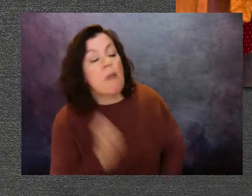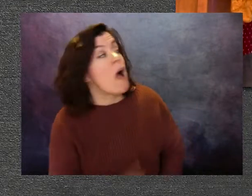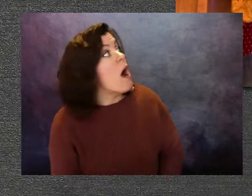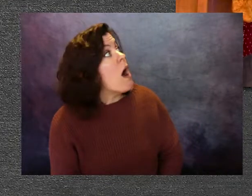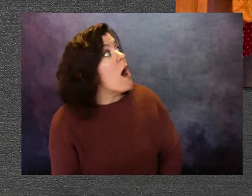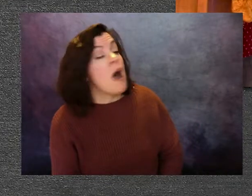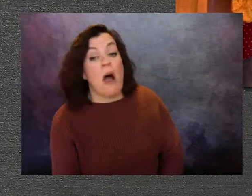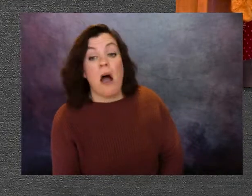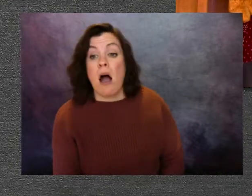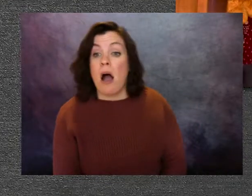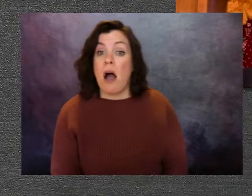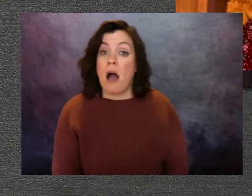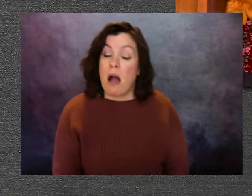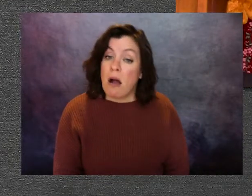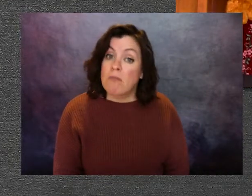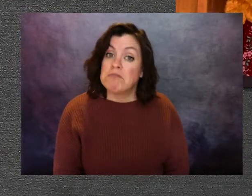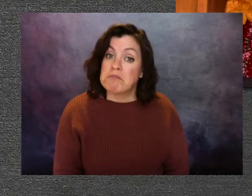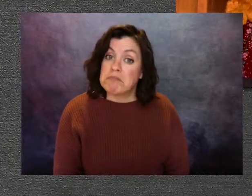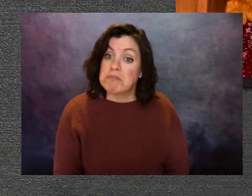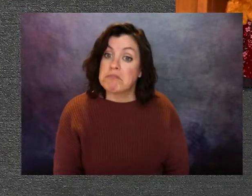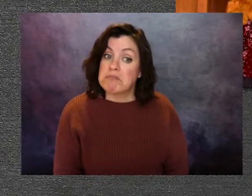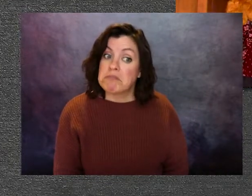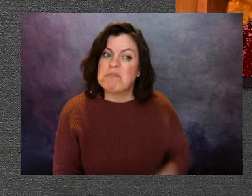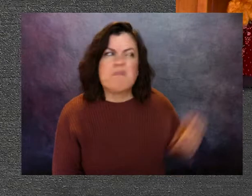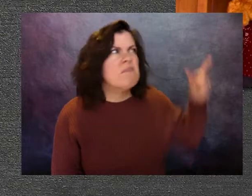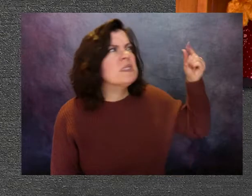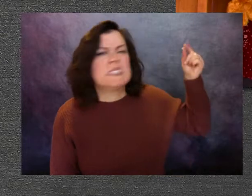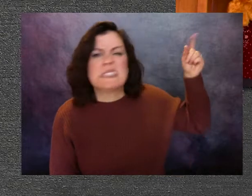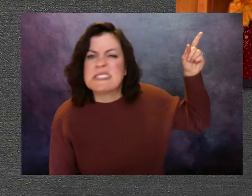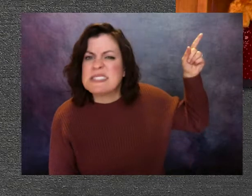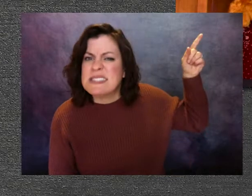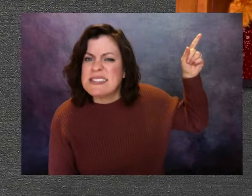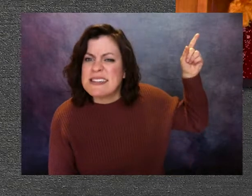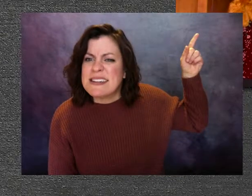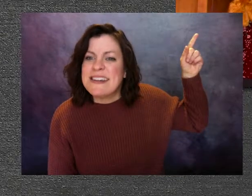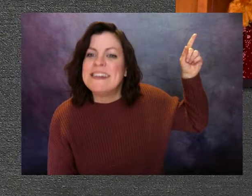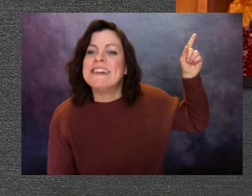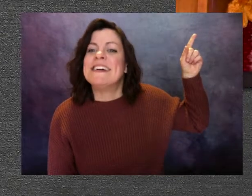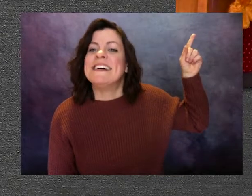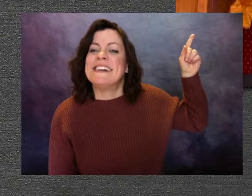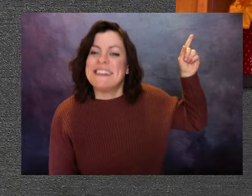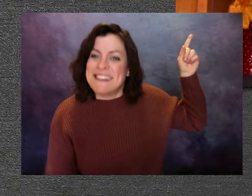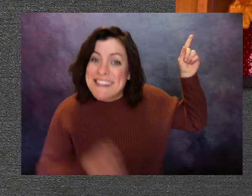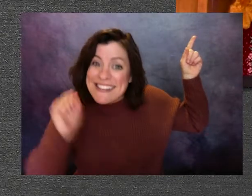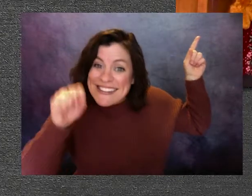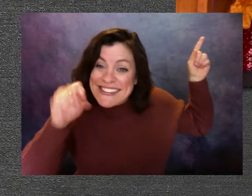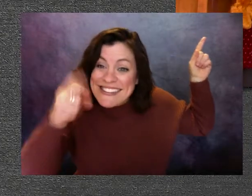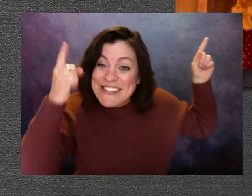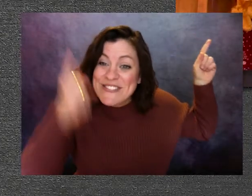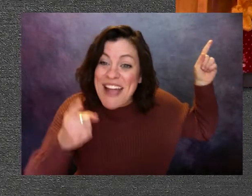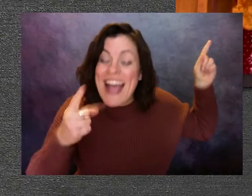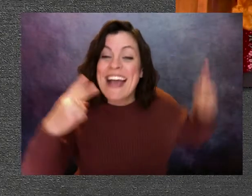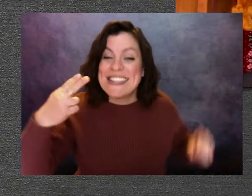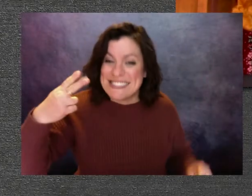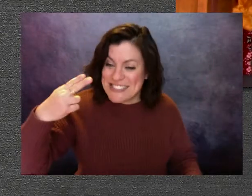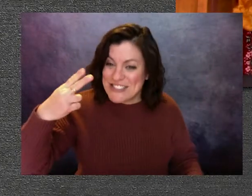All right. Does anyone know what those are? What are those Oh, you said it? Yeah. Those are scissors.